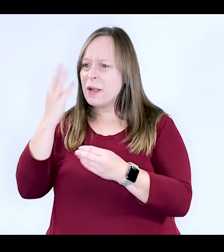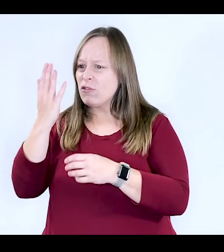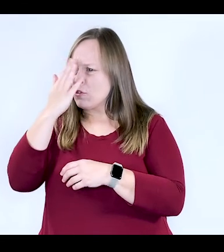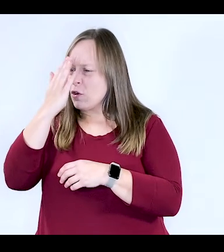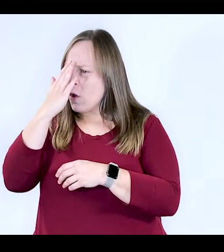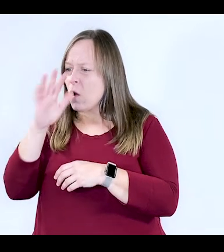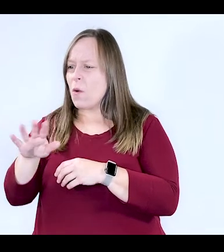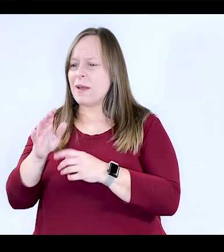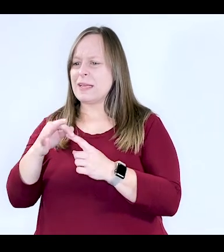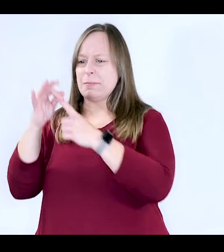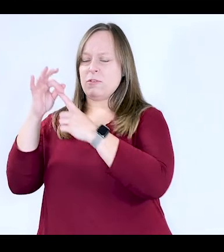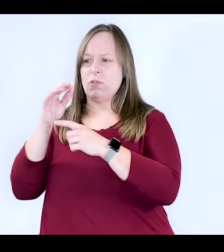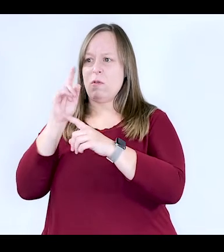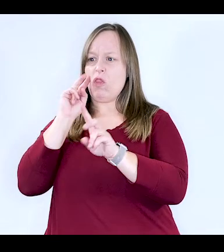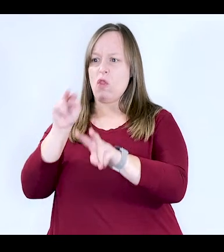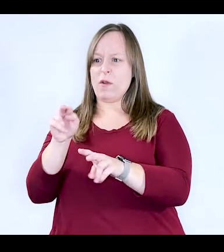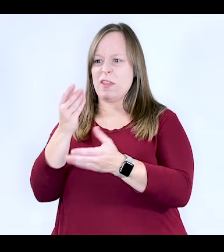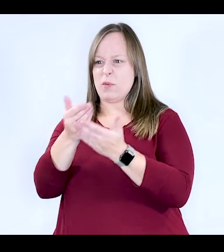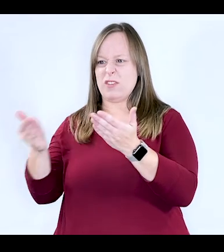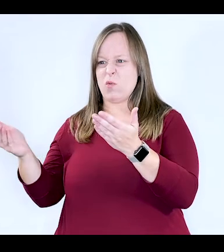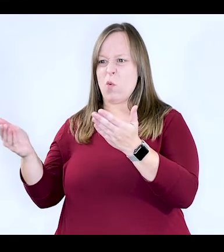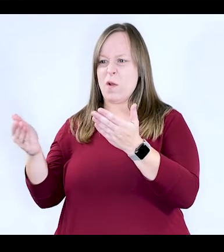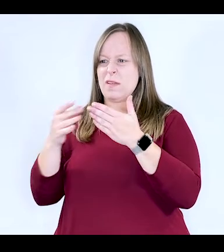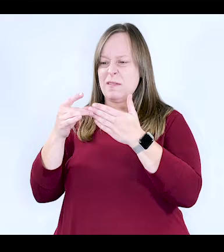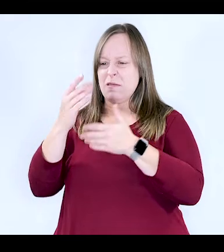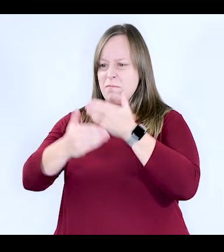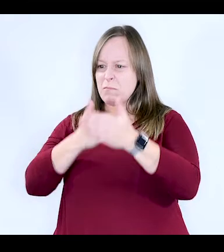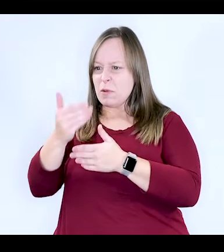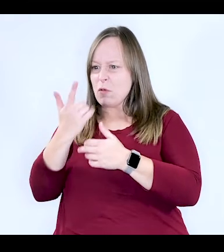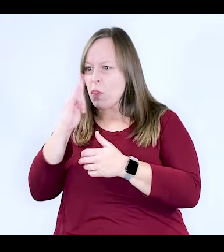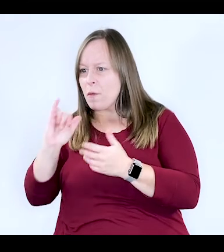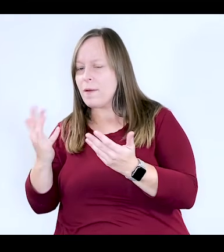to know especially, looking at this resource and what the process looks like.